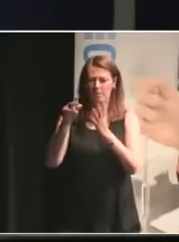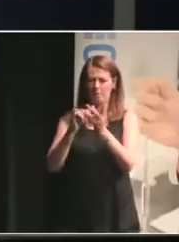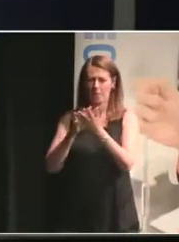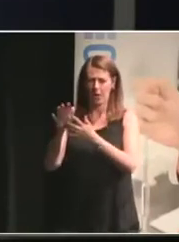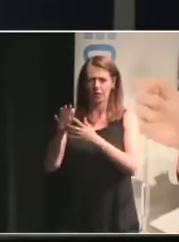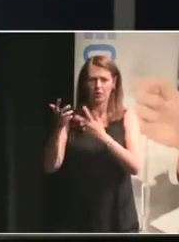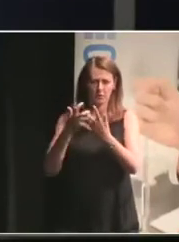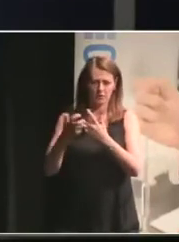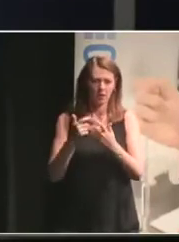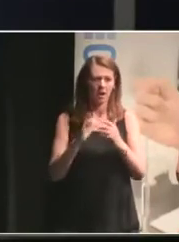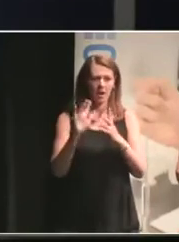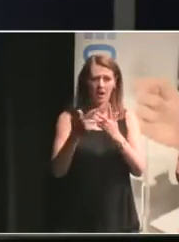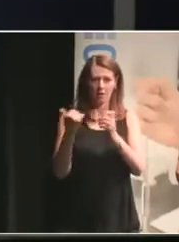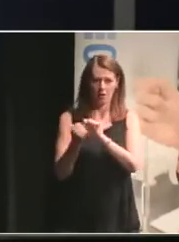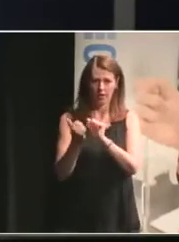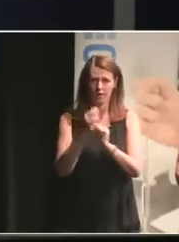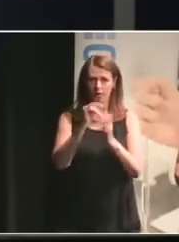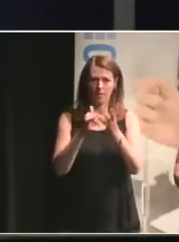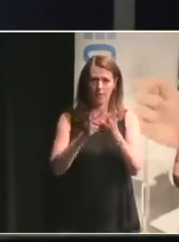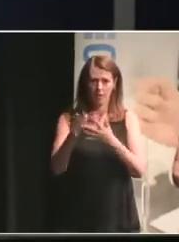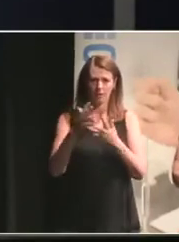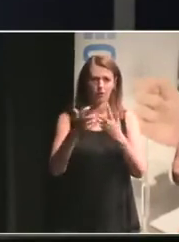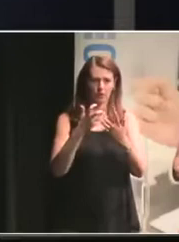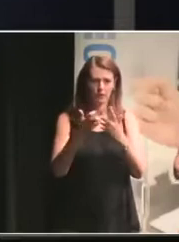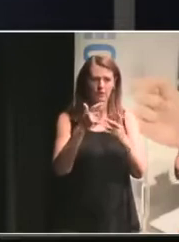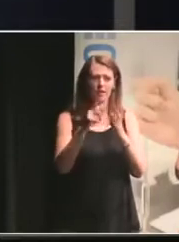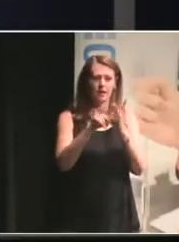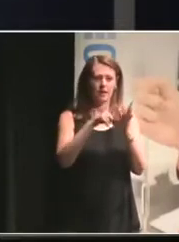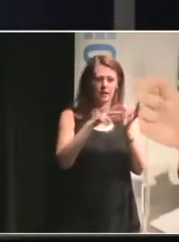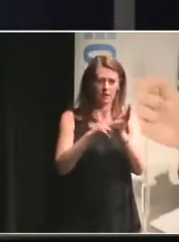and my other colleagues from Monash university Ian James and Tony Patti who made all this possible,